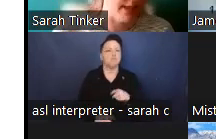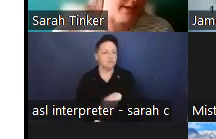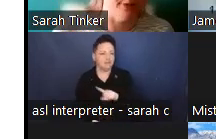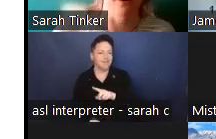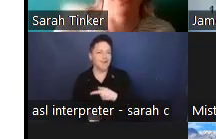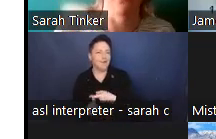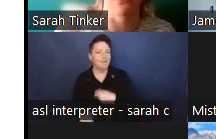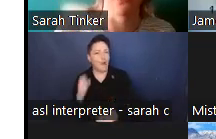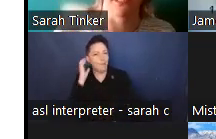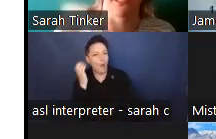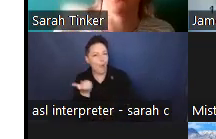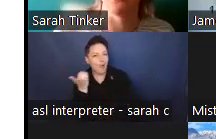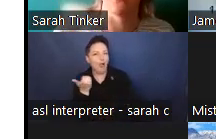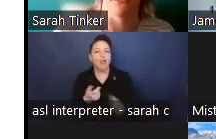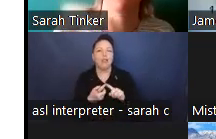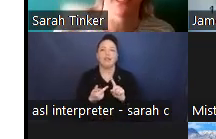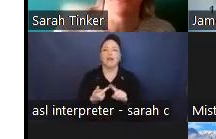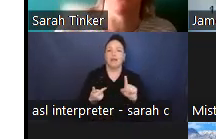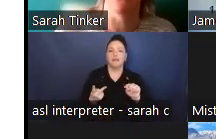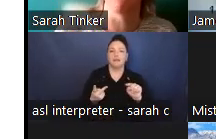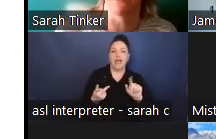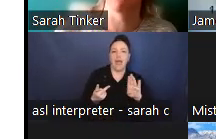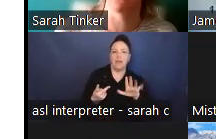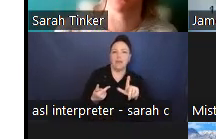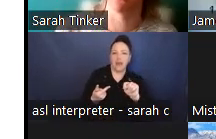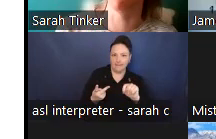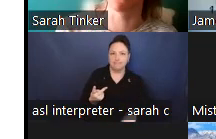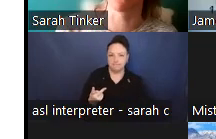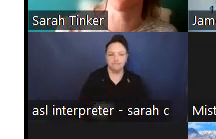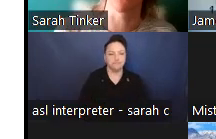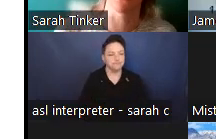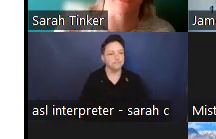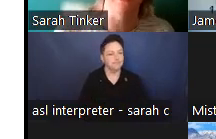tablet if you are using that which is now a vast majority of folk that's come to the site.